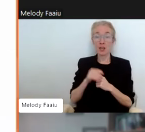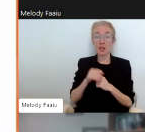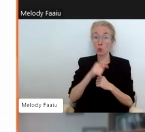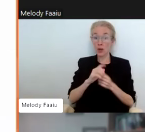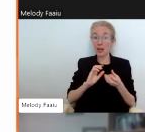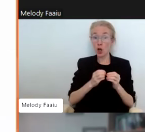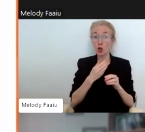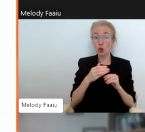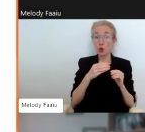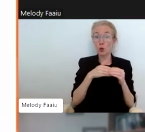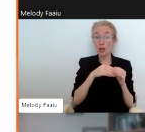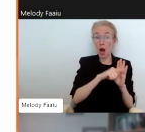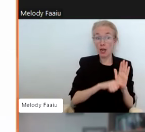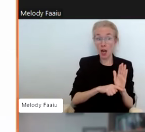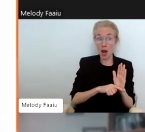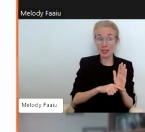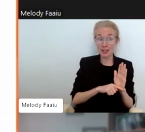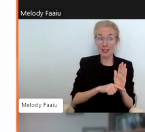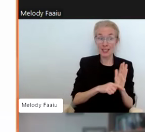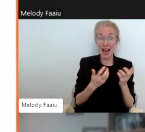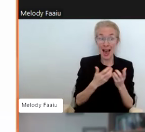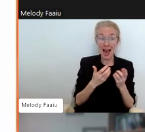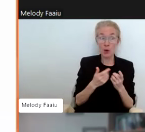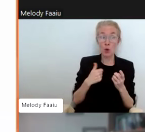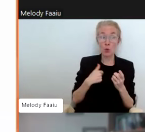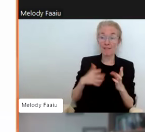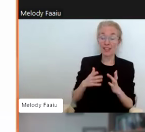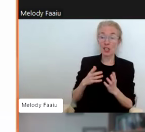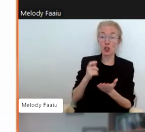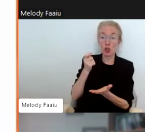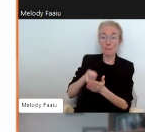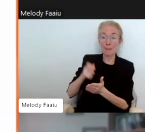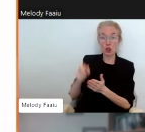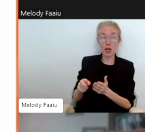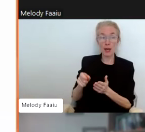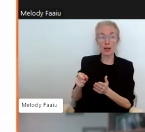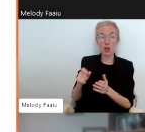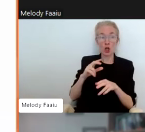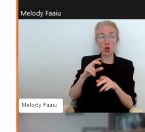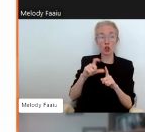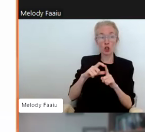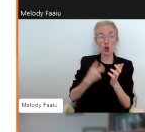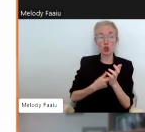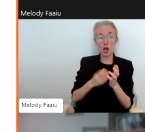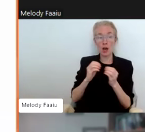distinction, Dr Brigit Doran and she produced a 60% document which